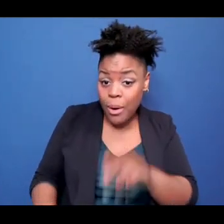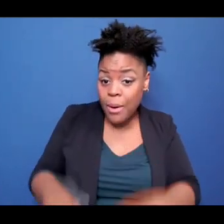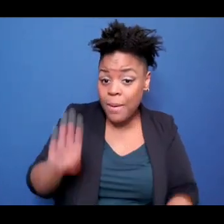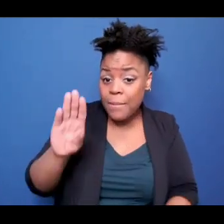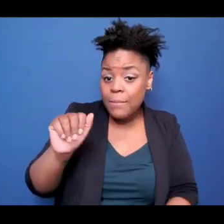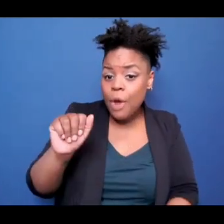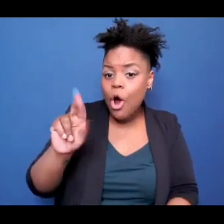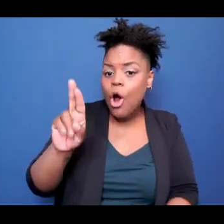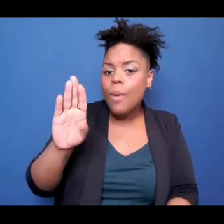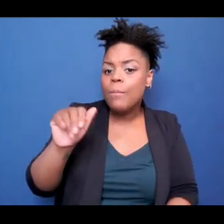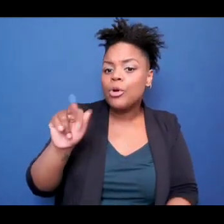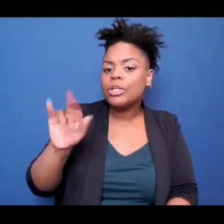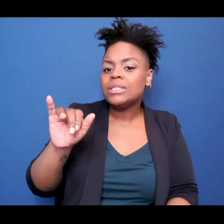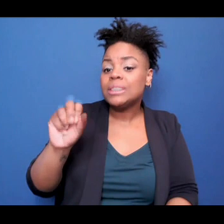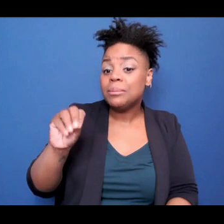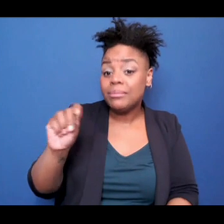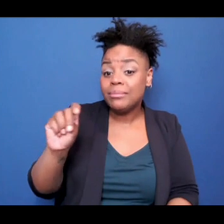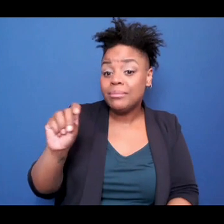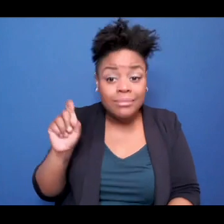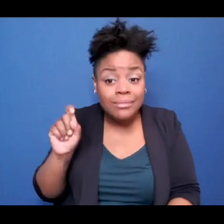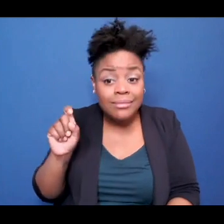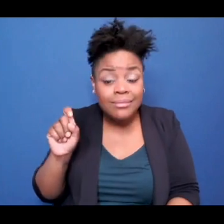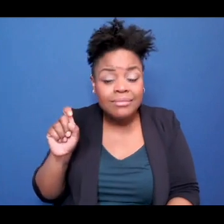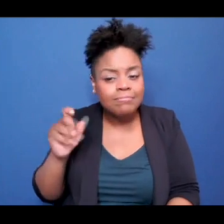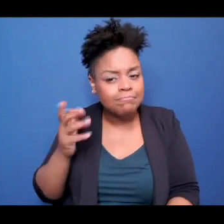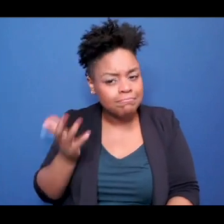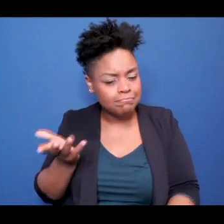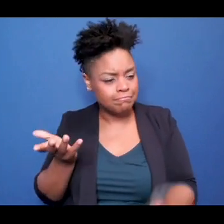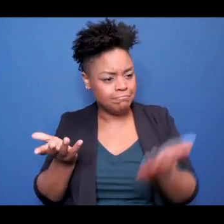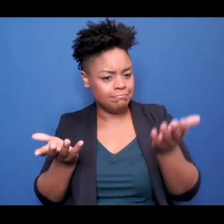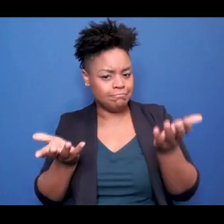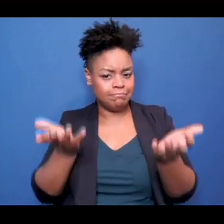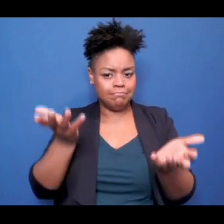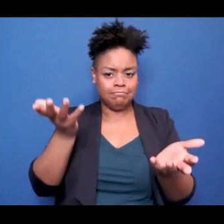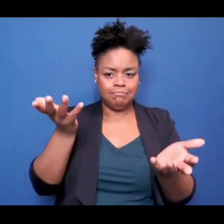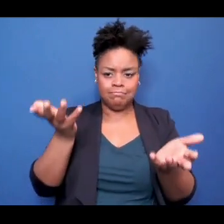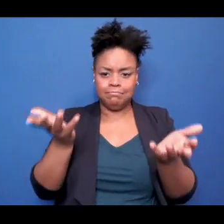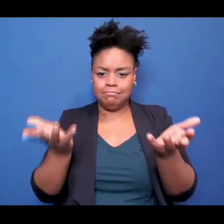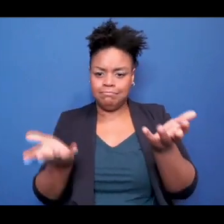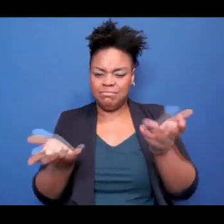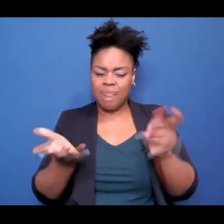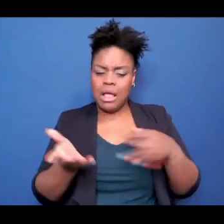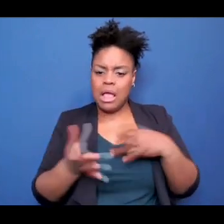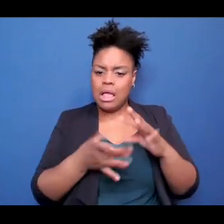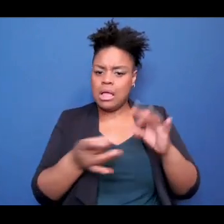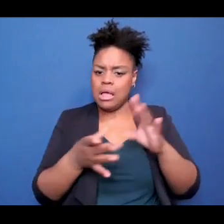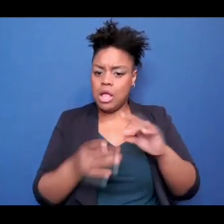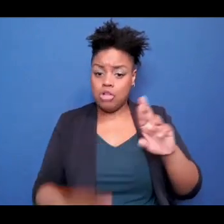STATE OF BARBARISM WHICH IS IN BETWEEN SAVAGERY AND CIVILIZATION. QUITE IN CONTRAST, QUOTE, THE